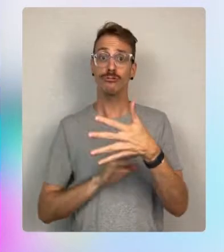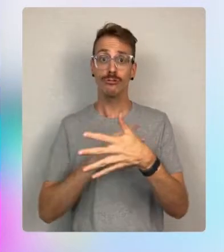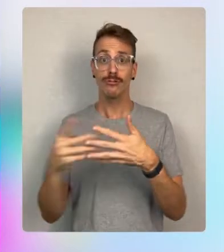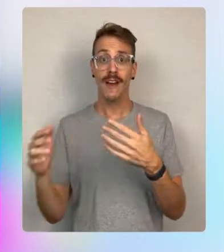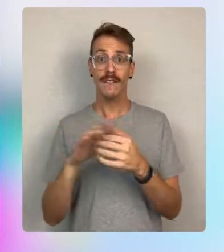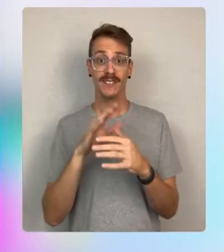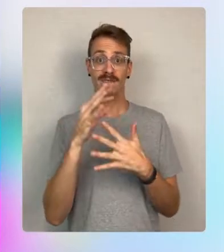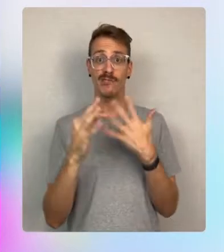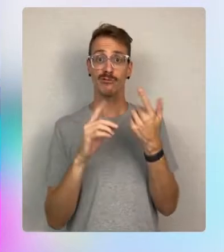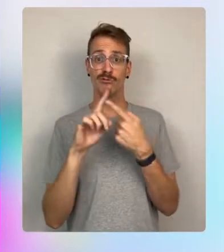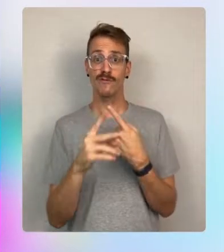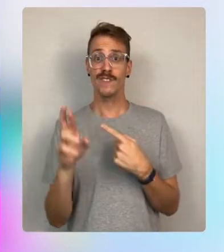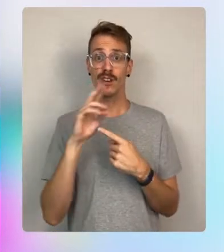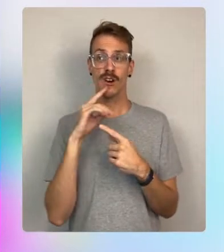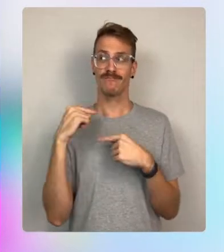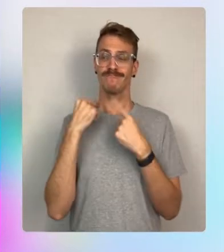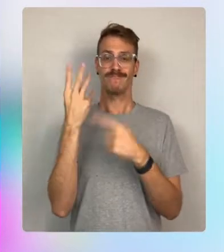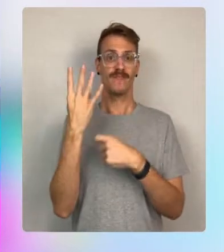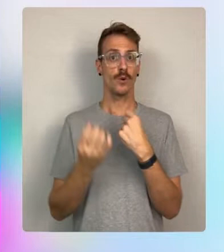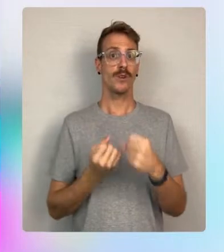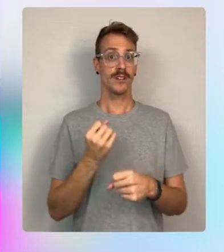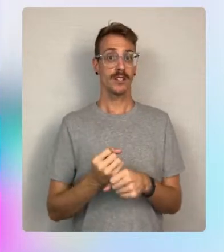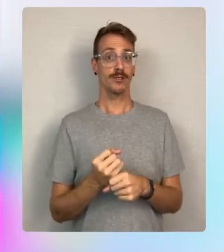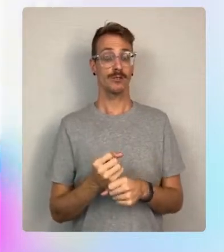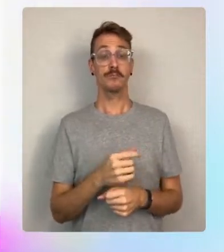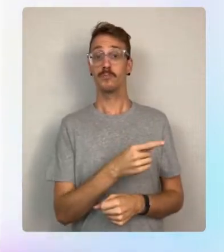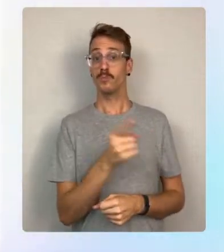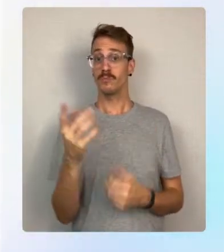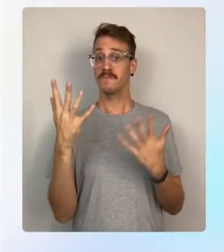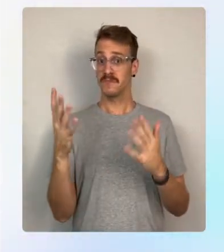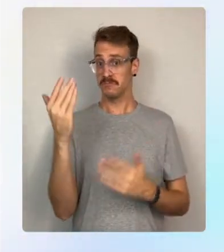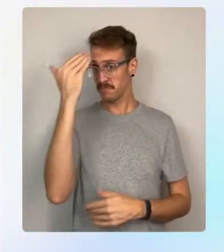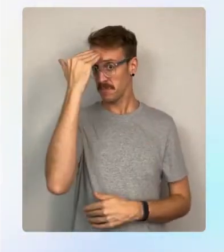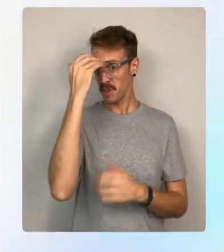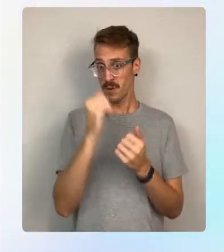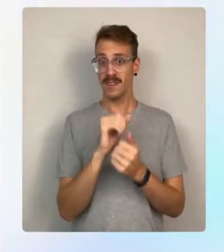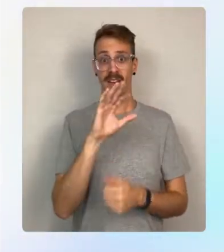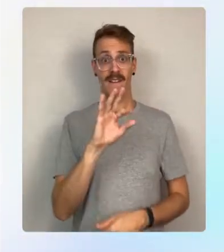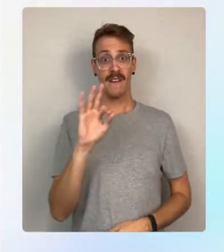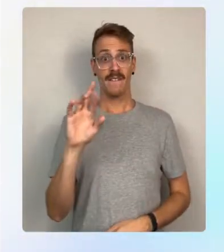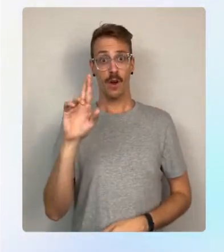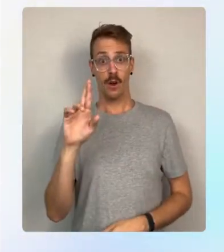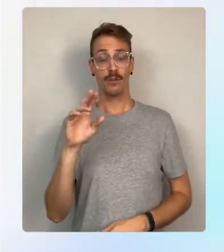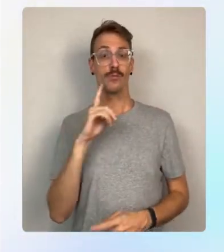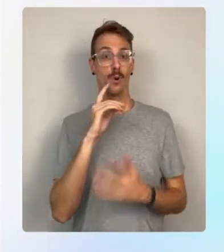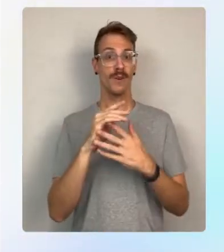to VR for the past four years. You are probably familiar with FFR,